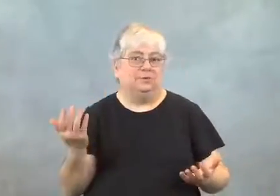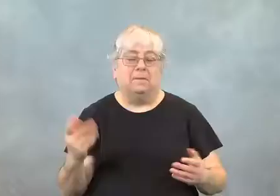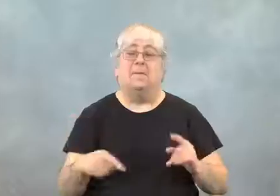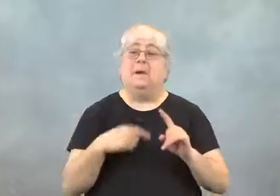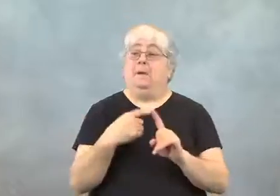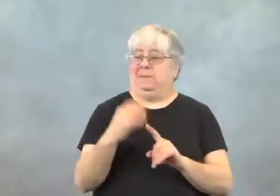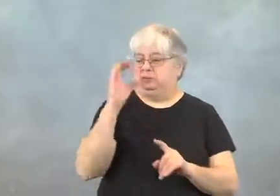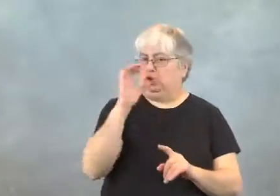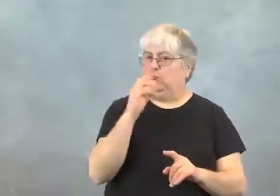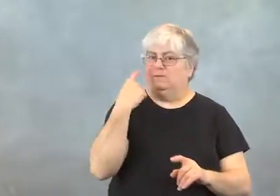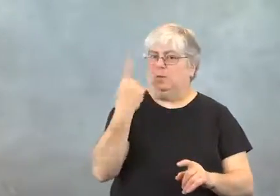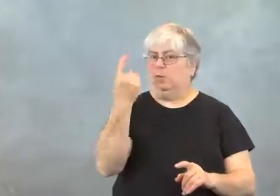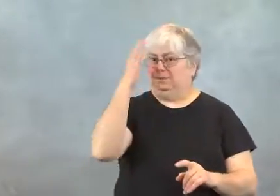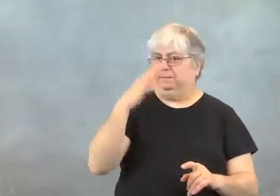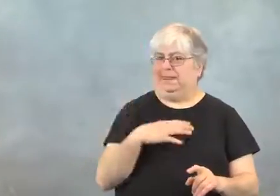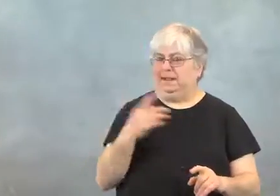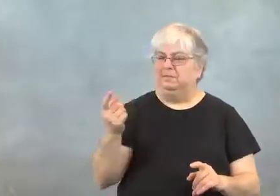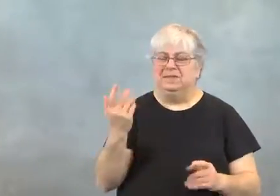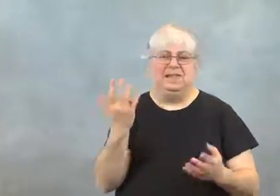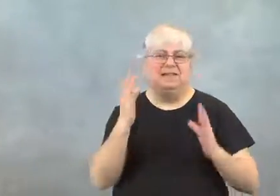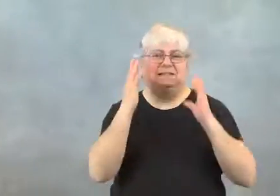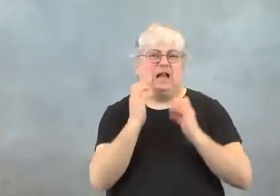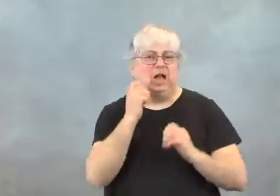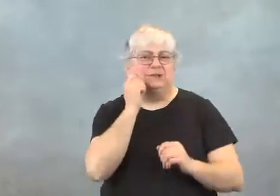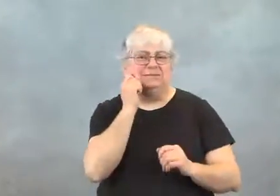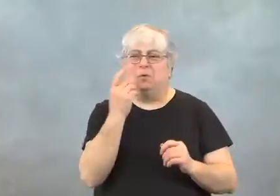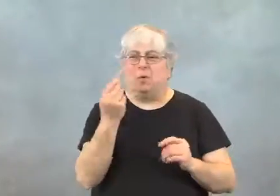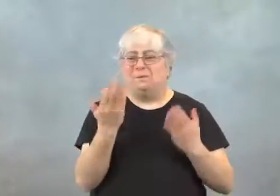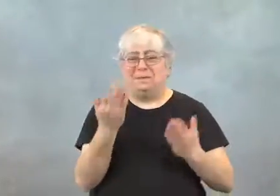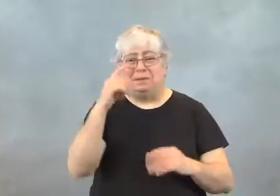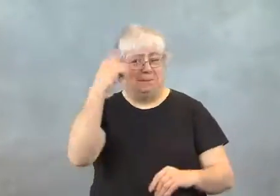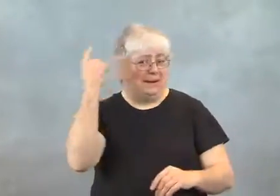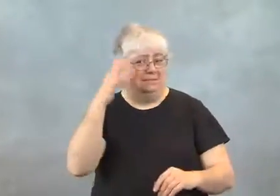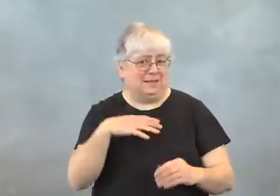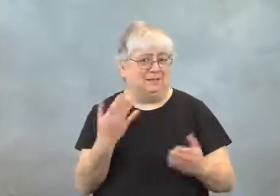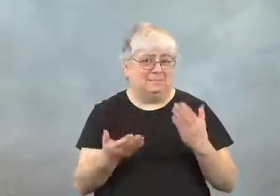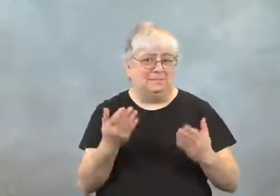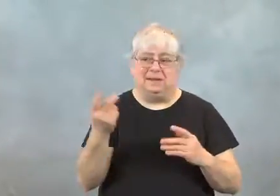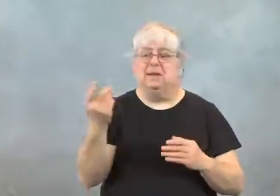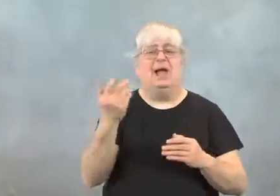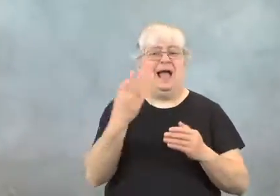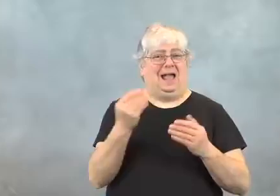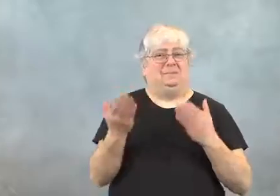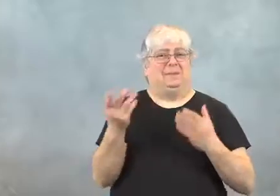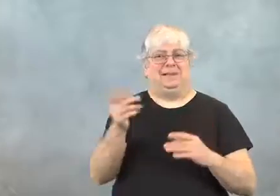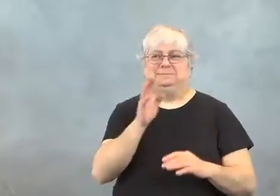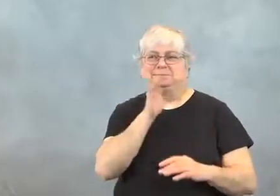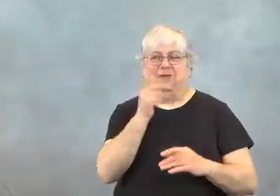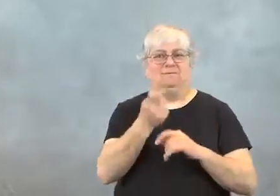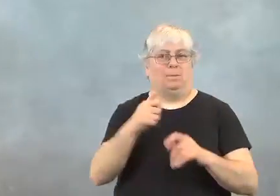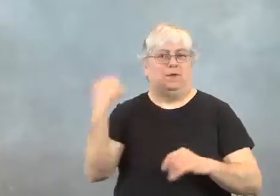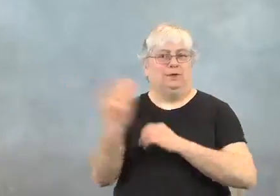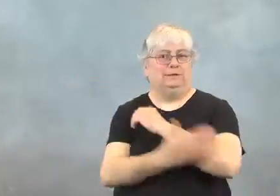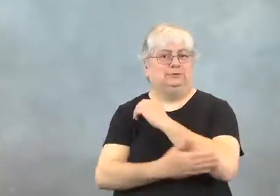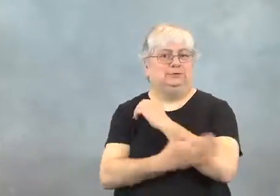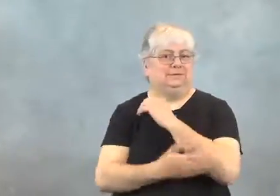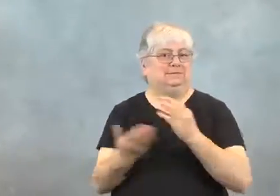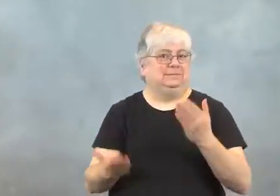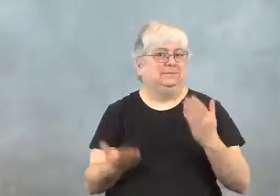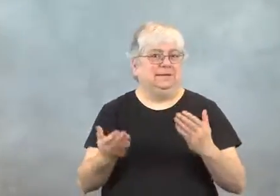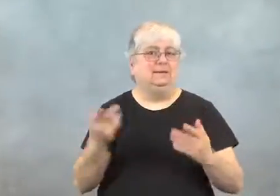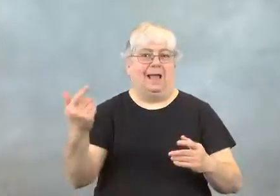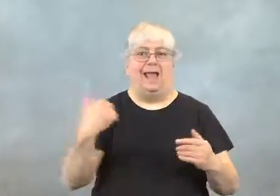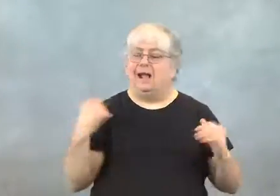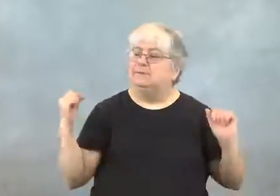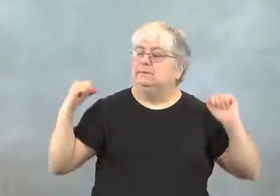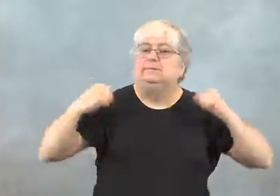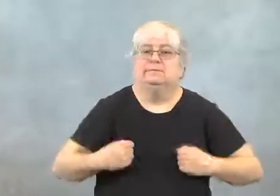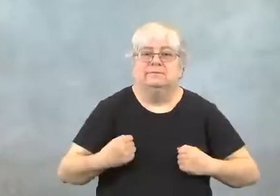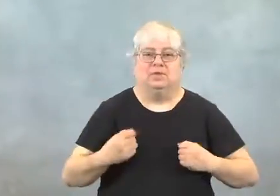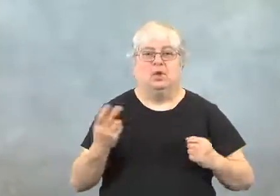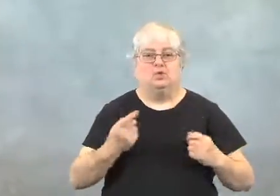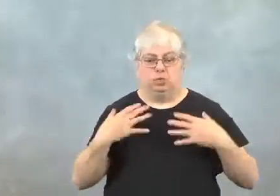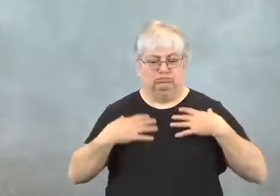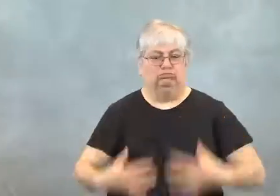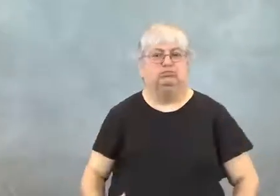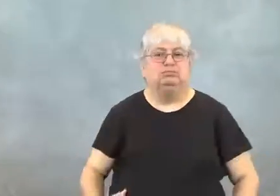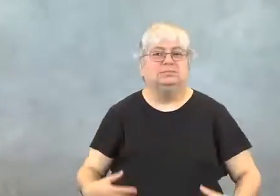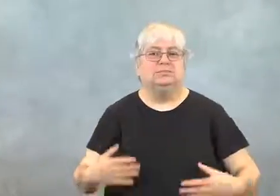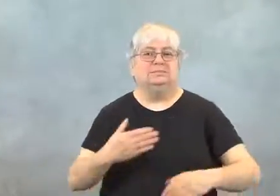They are on the lookout for a dark skinned, possibly black man.